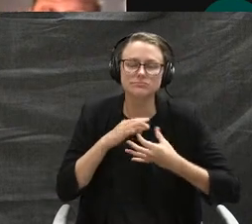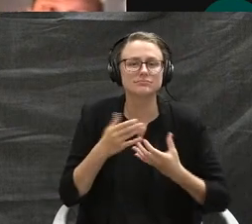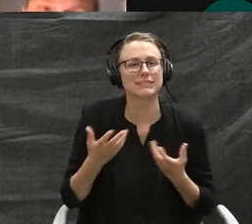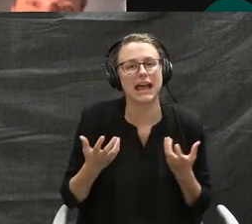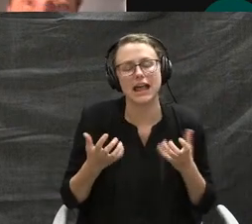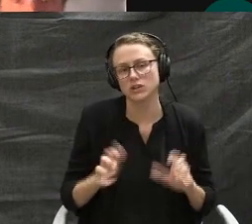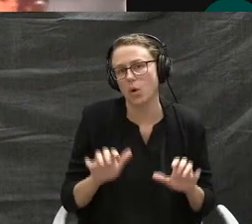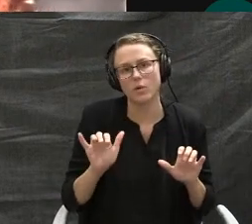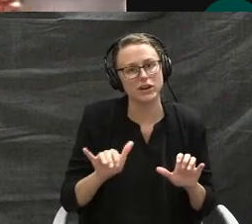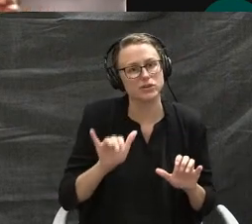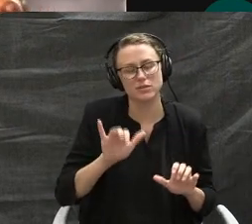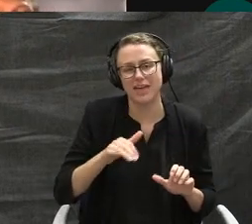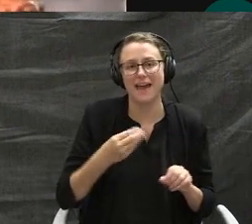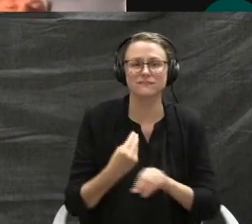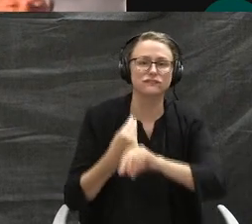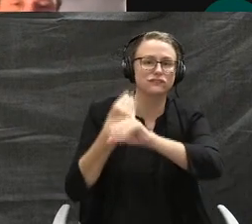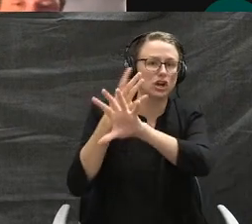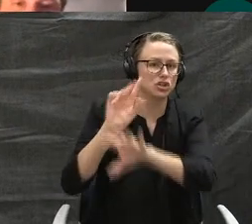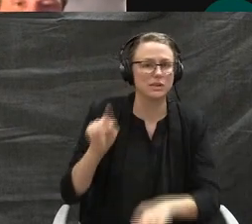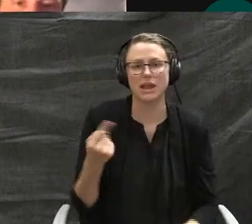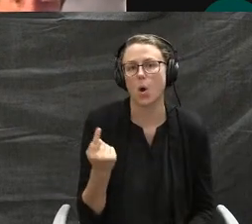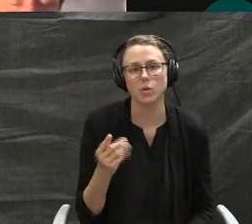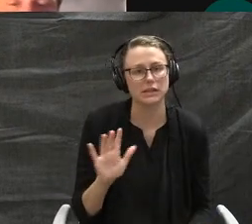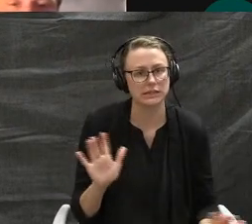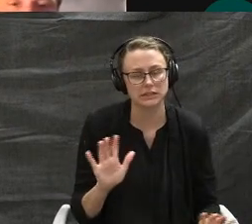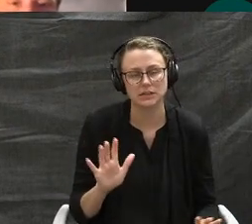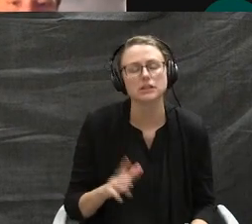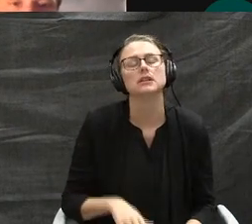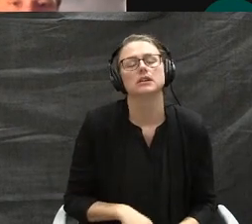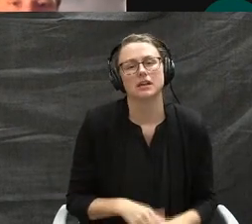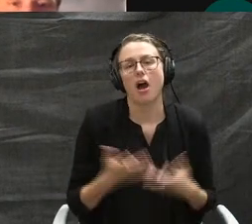we did this spring as we met them. So that is in the process